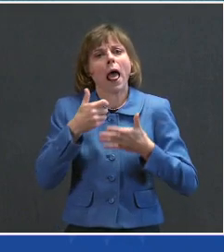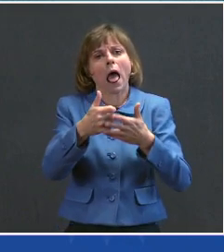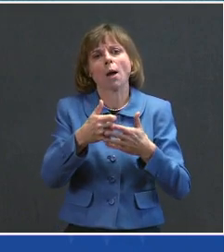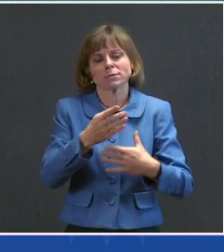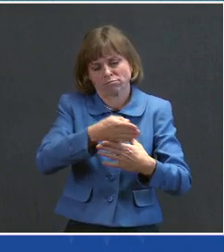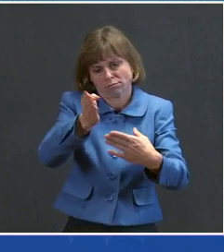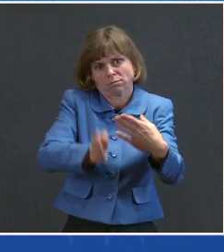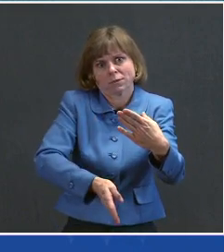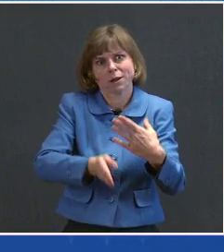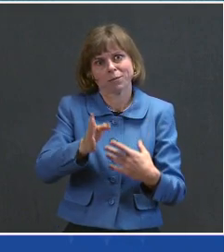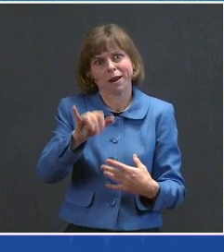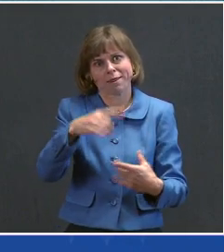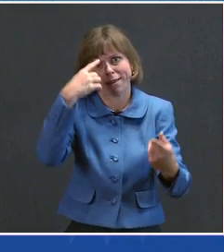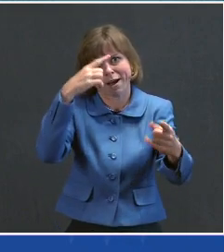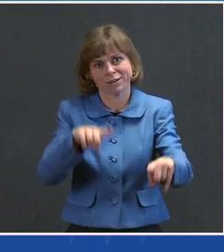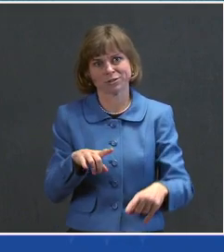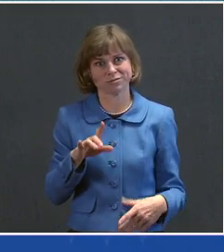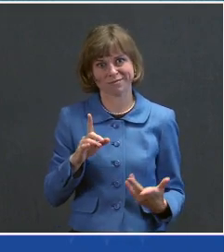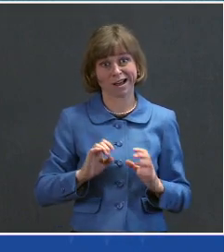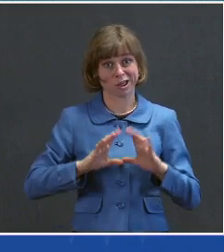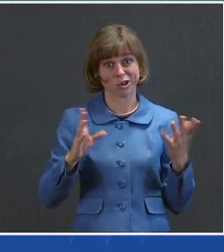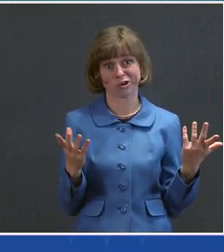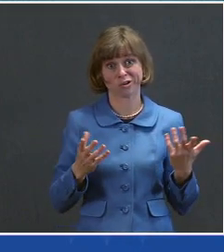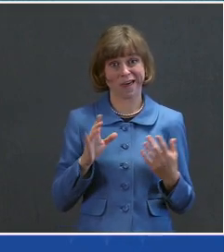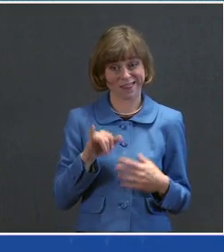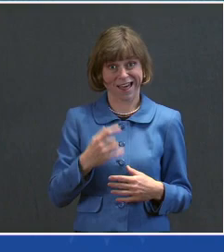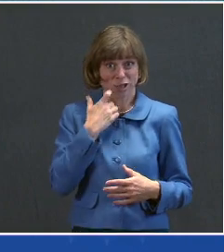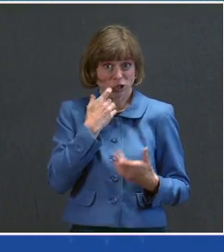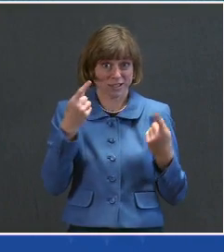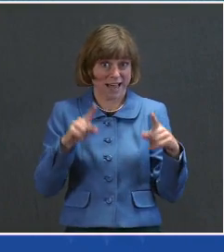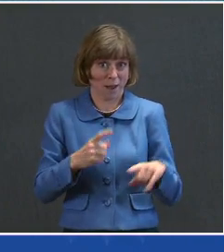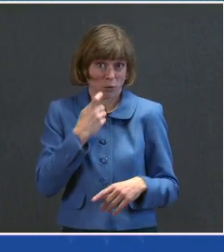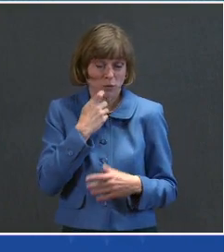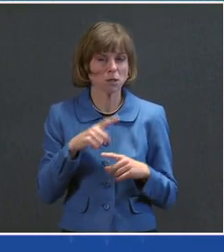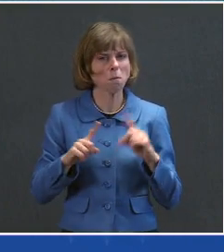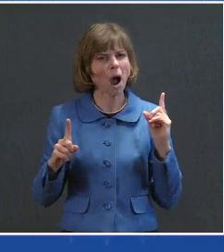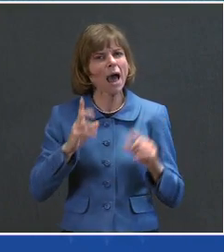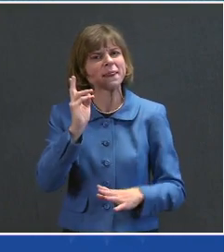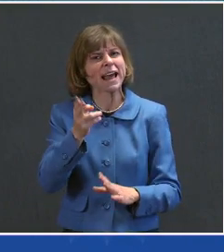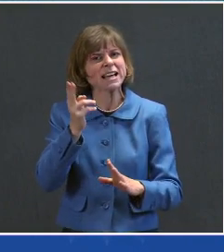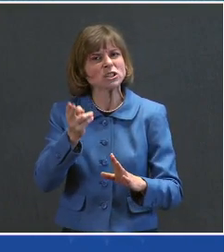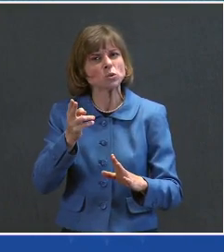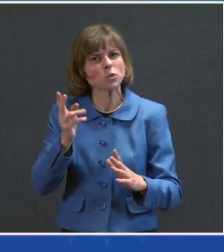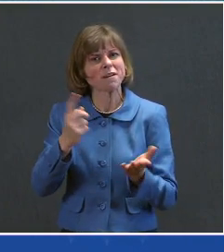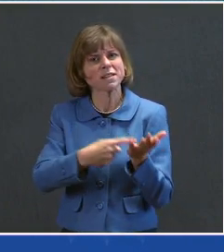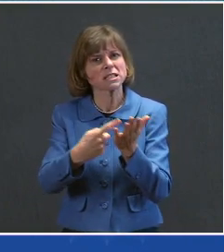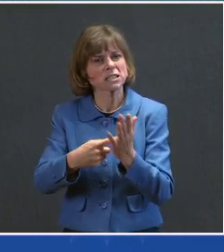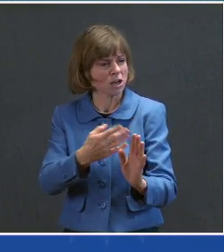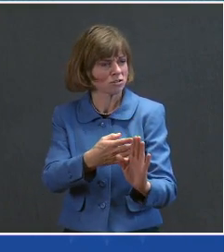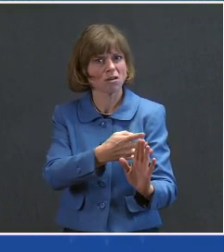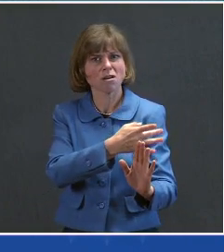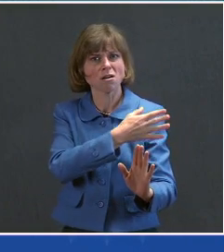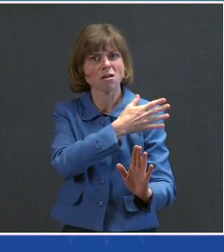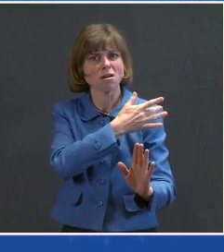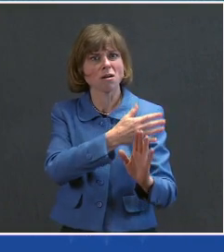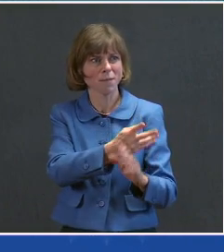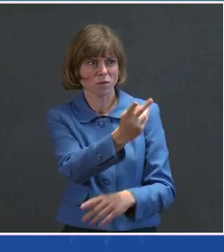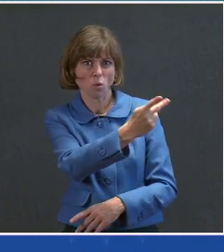that that has only happened relatively recently. But certainly the history of conversations between Merck and J&J,